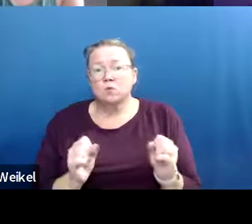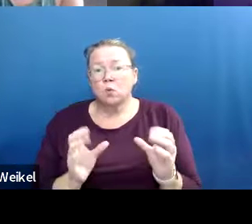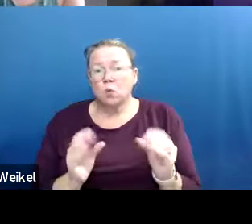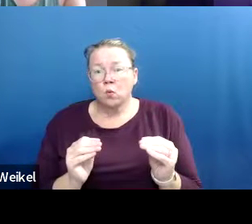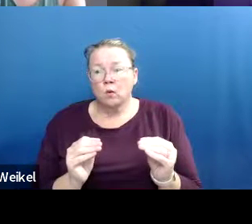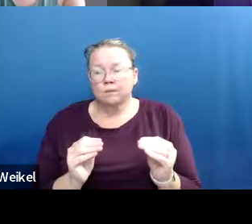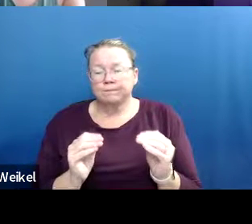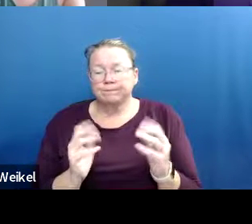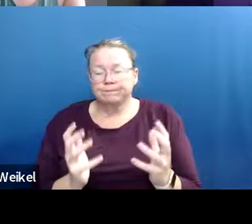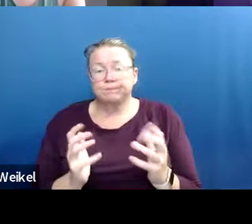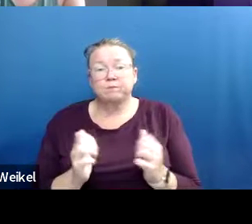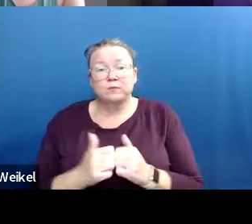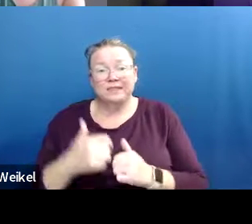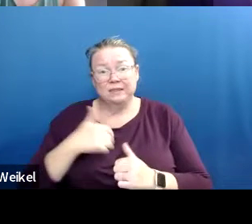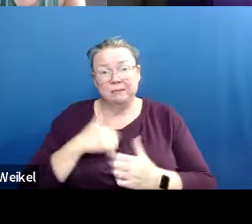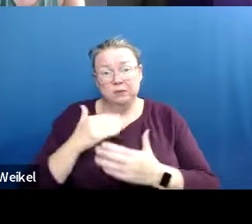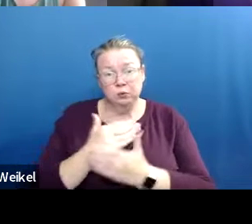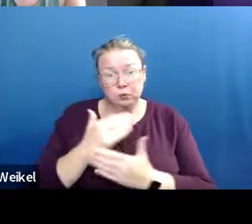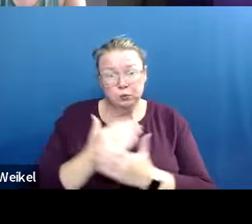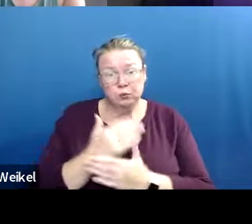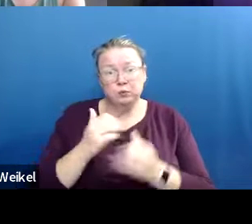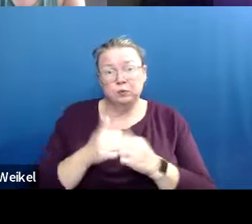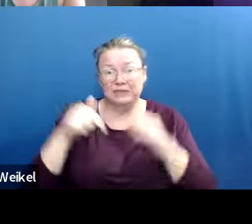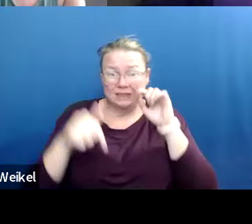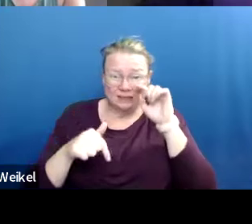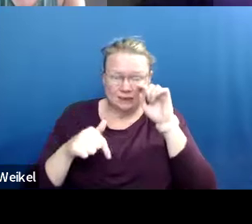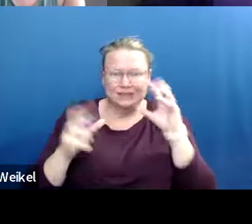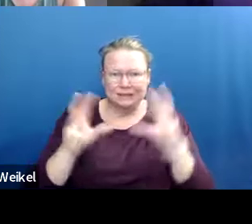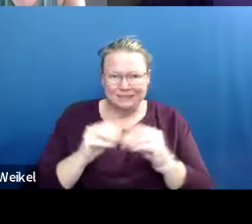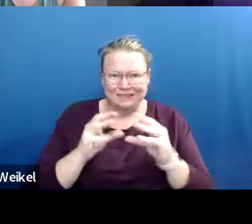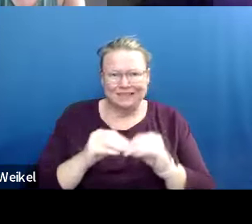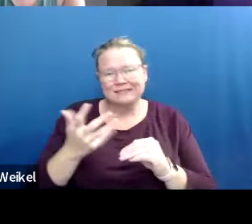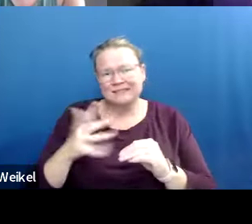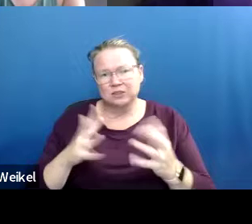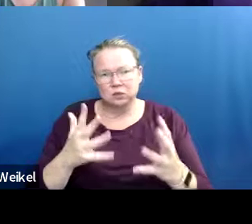Harm (He/Him): with me being new with with this meeting, I kind of wanted to